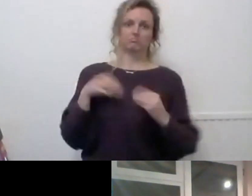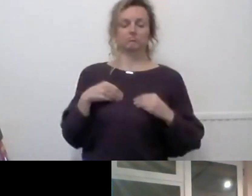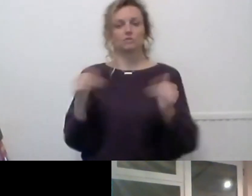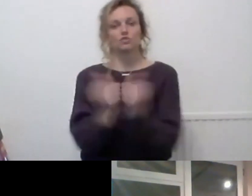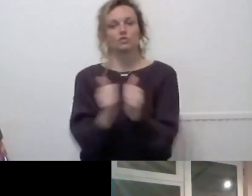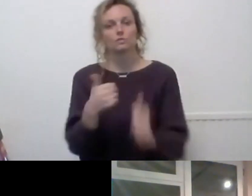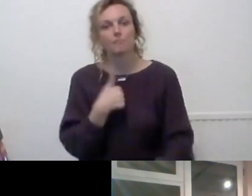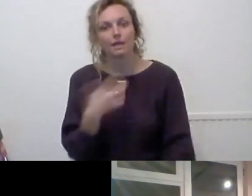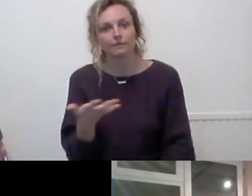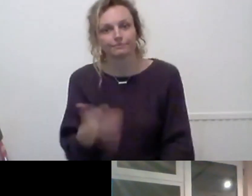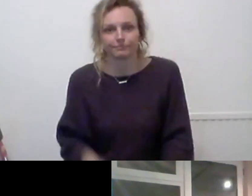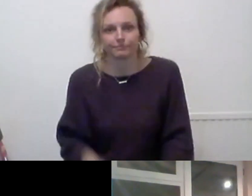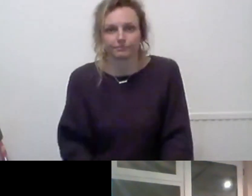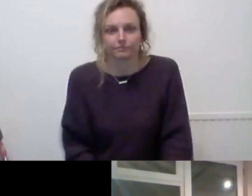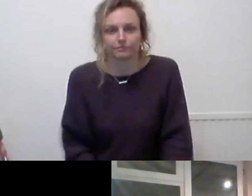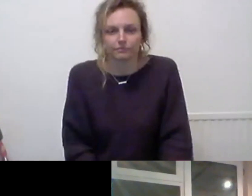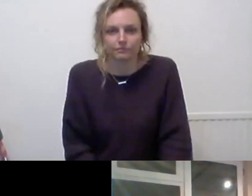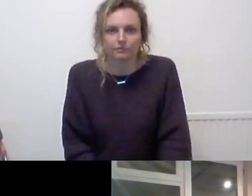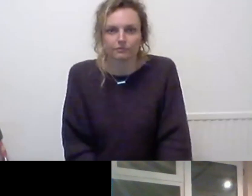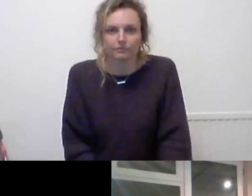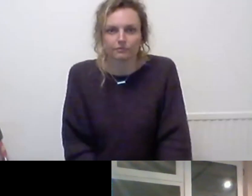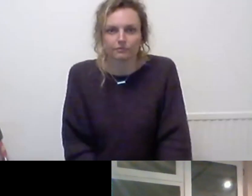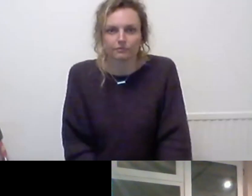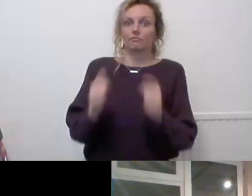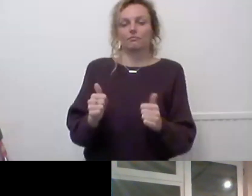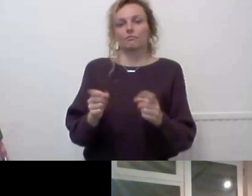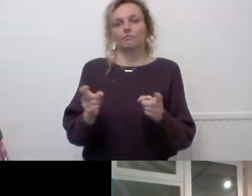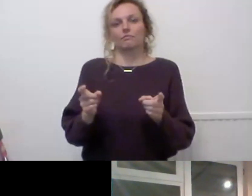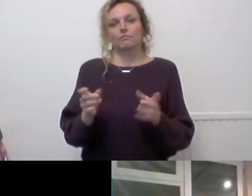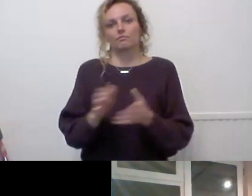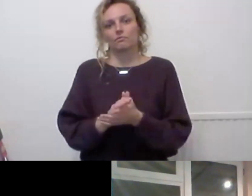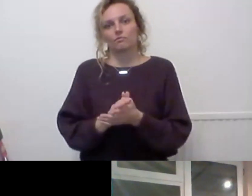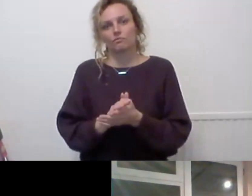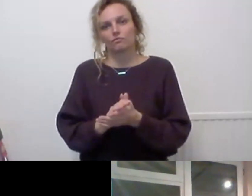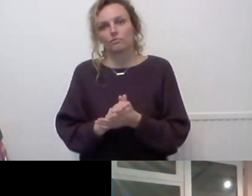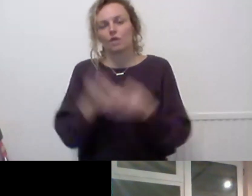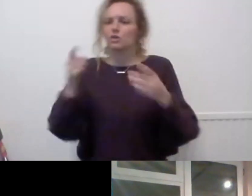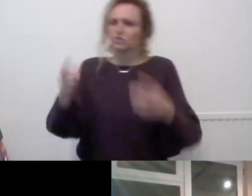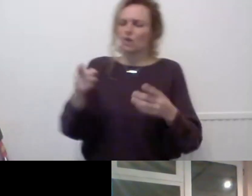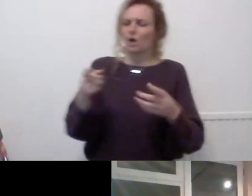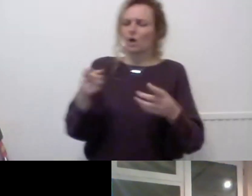What about materials and resources in other languages Yeah, in Bristol,